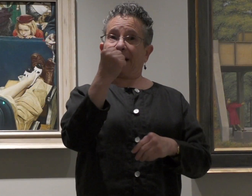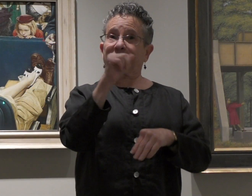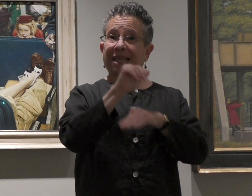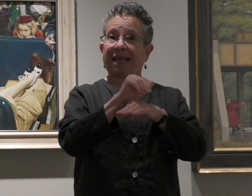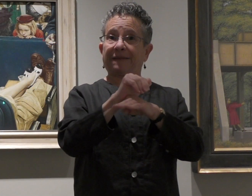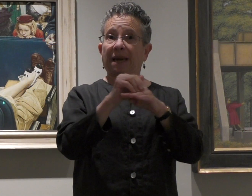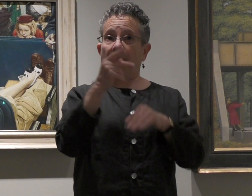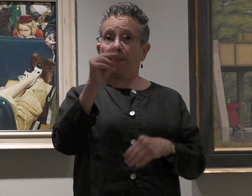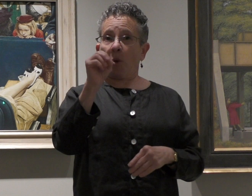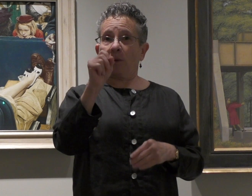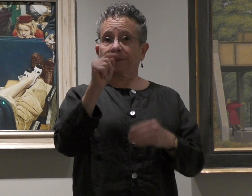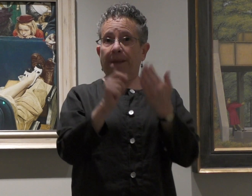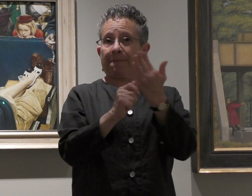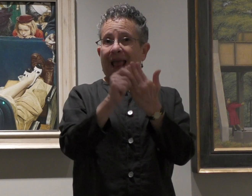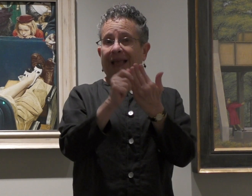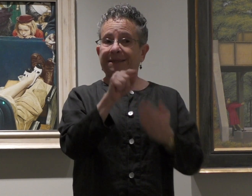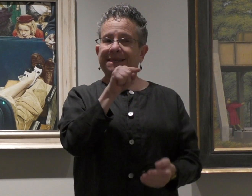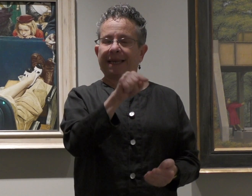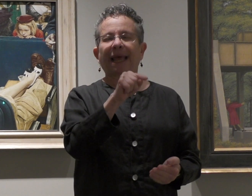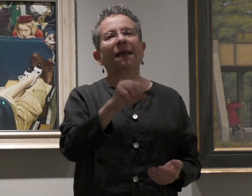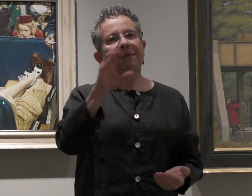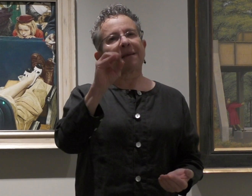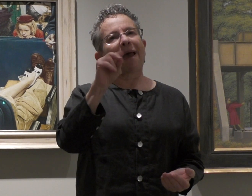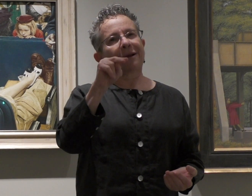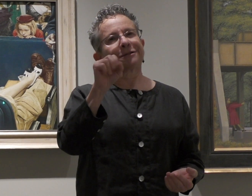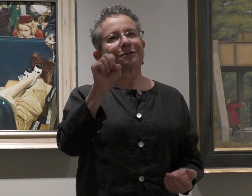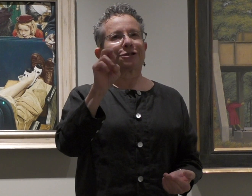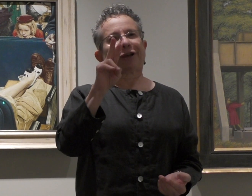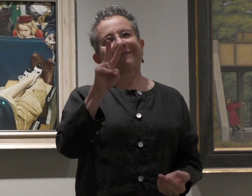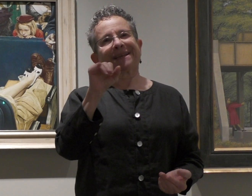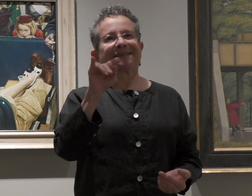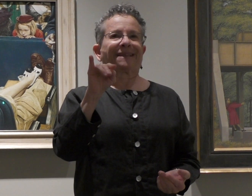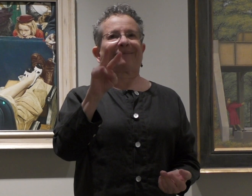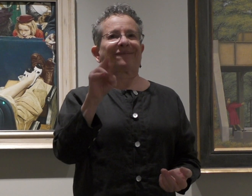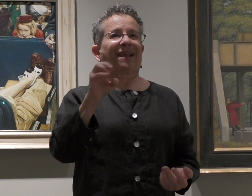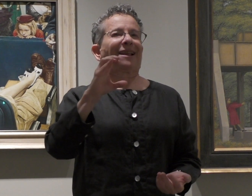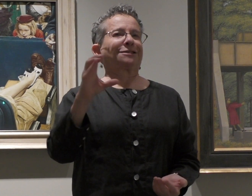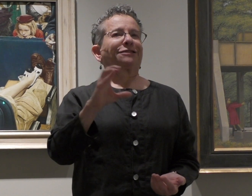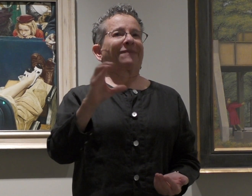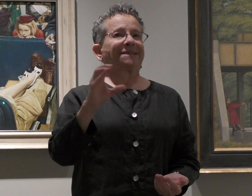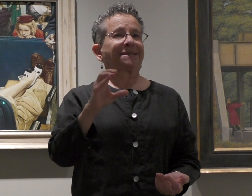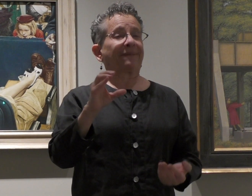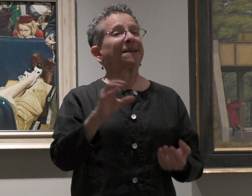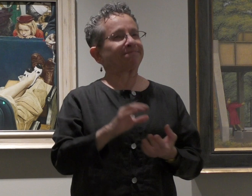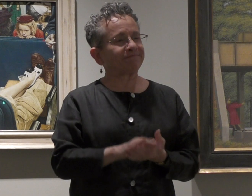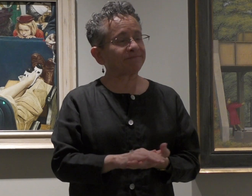The Saturday Evening Post magazine was a conservative publication.